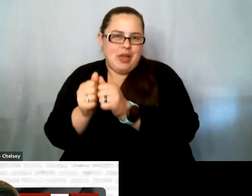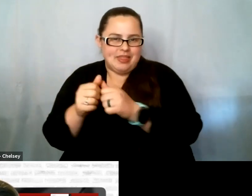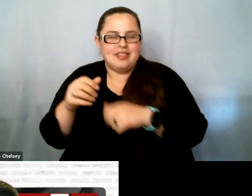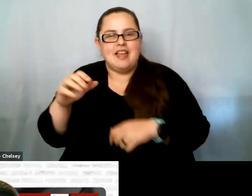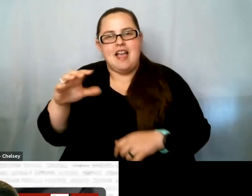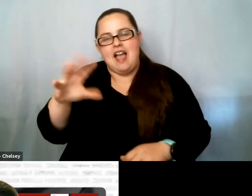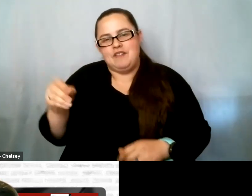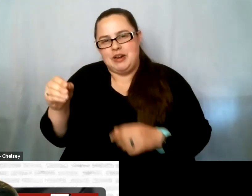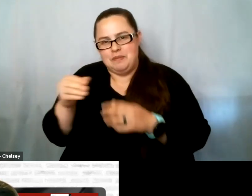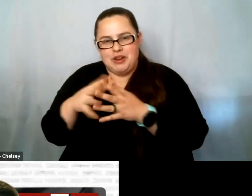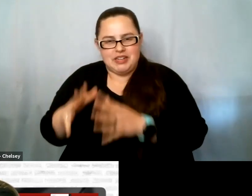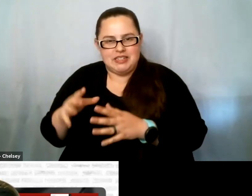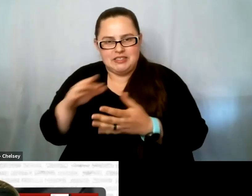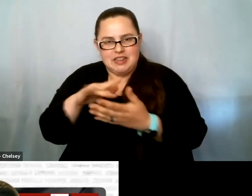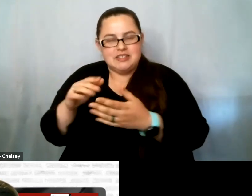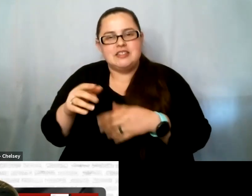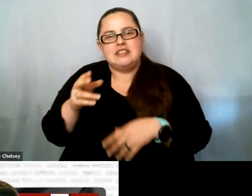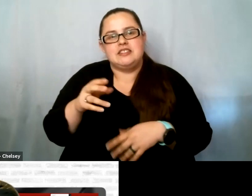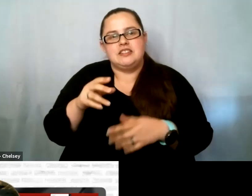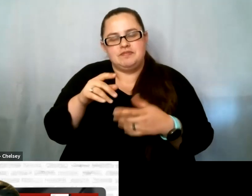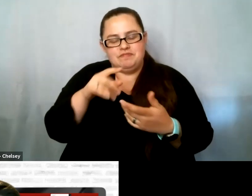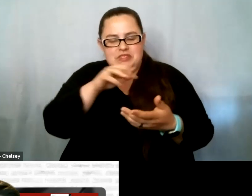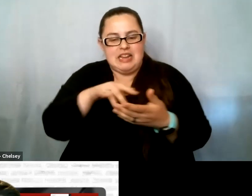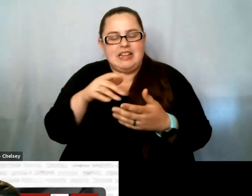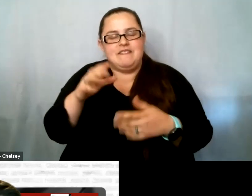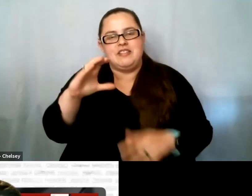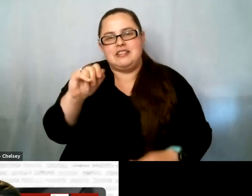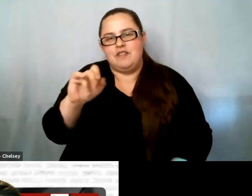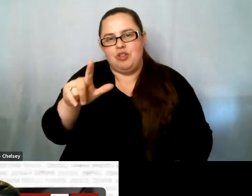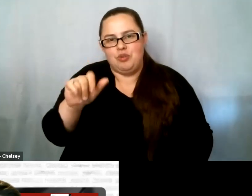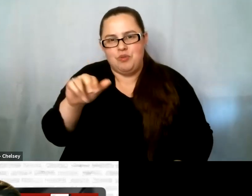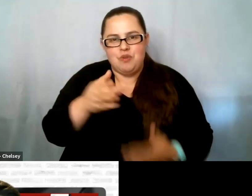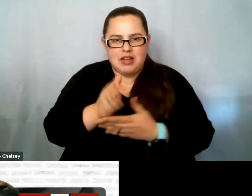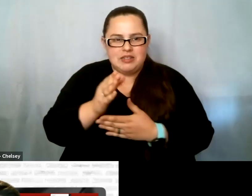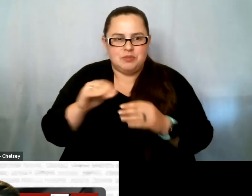movement is one of well is my favorite class to teach. Not that I don't like my US history